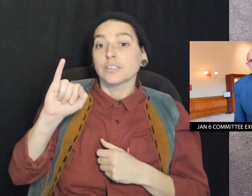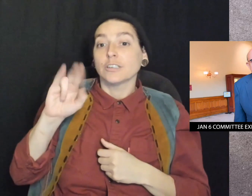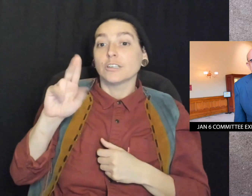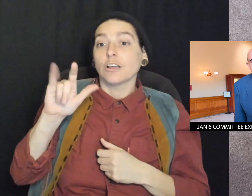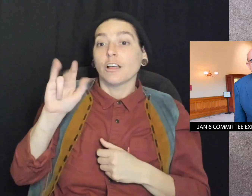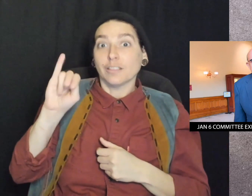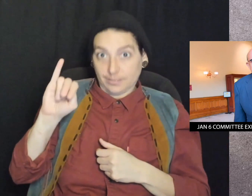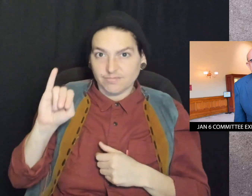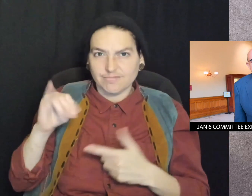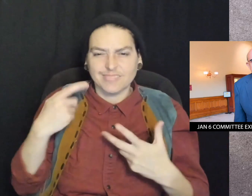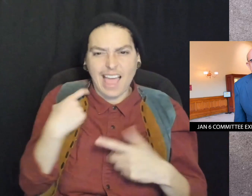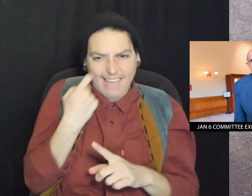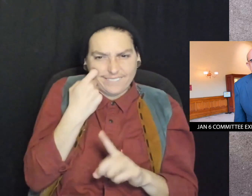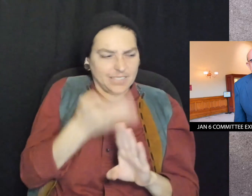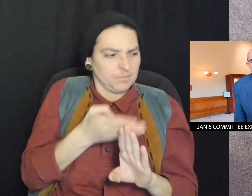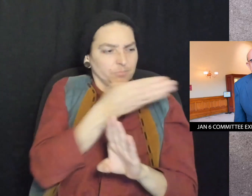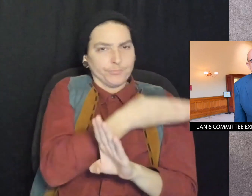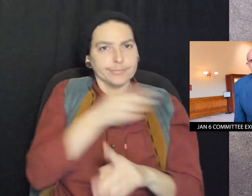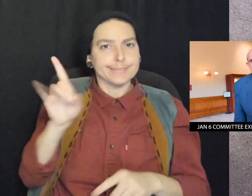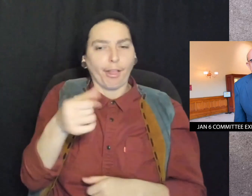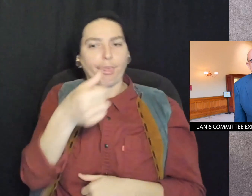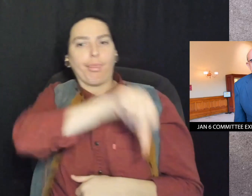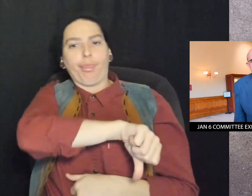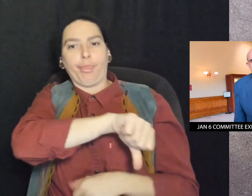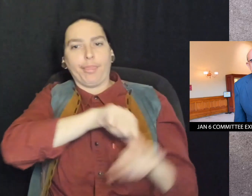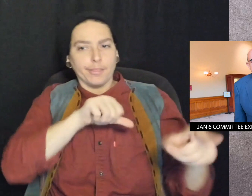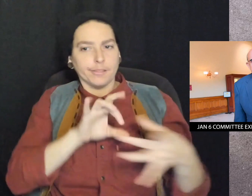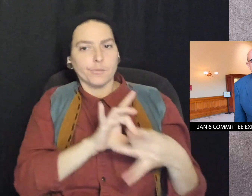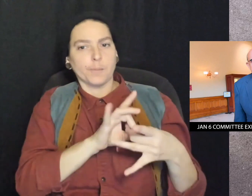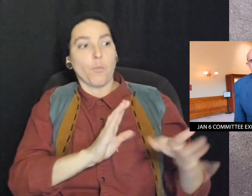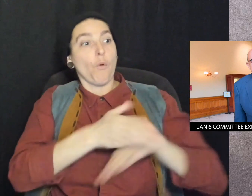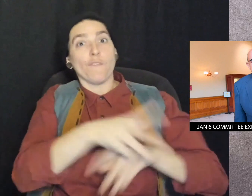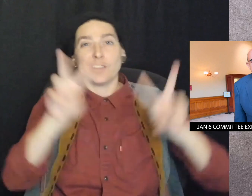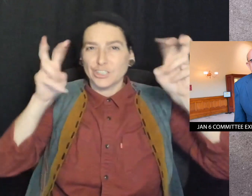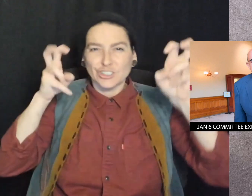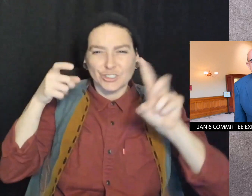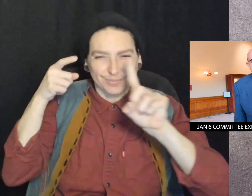Trump's former lawyer Rudy Giuliani will cooperate fully with their subpoena